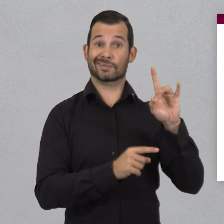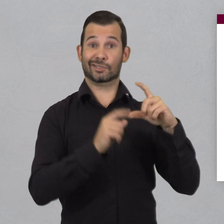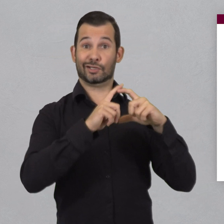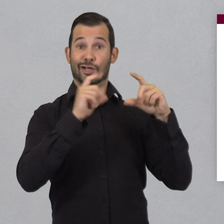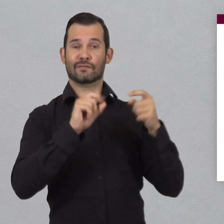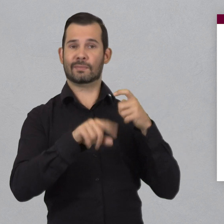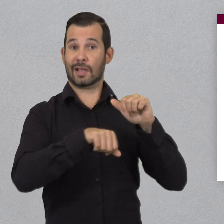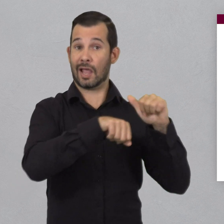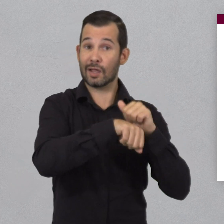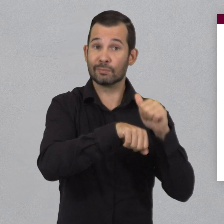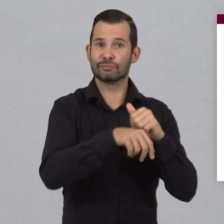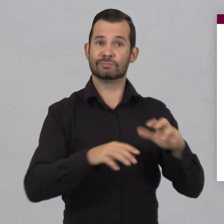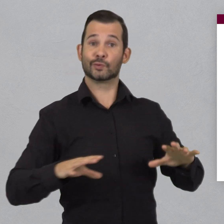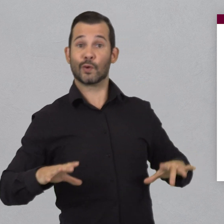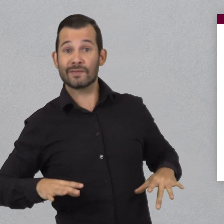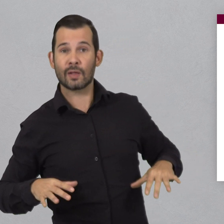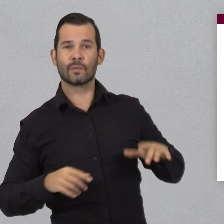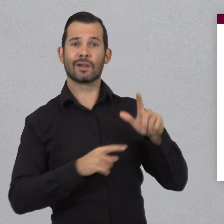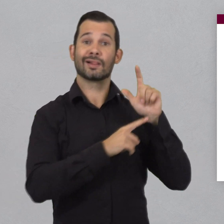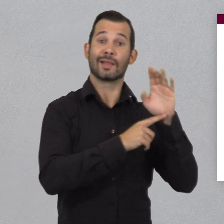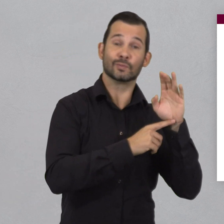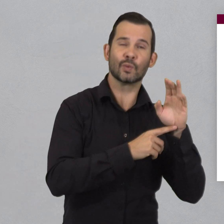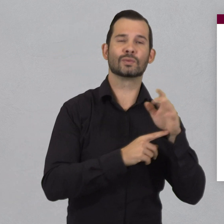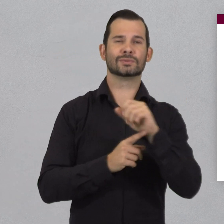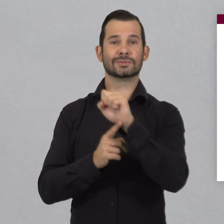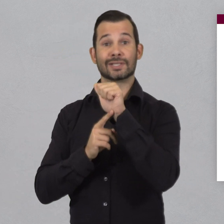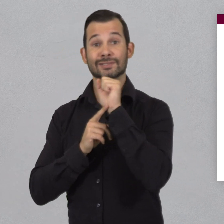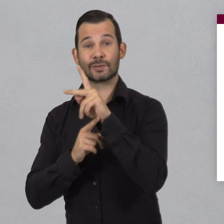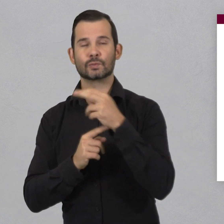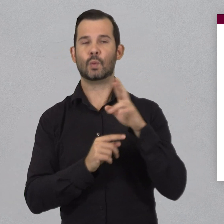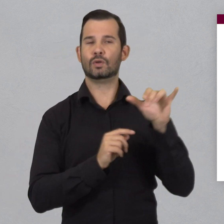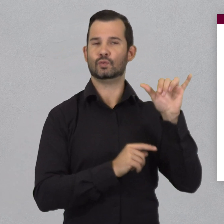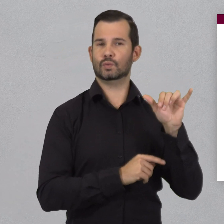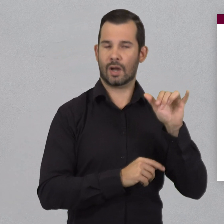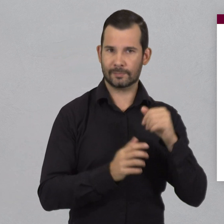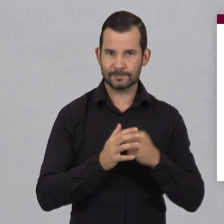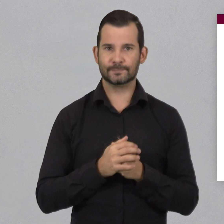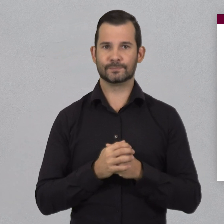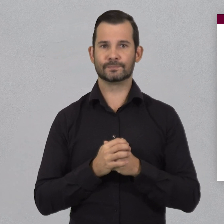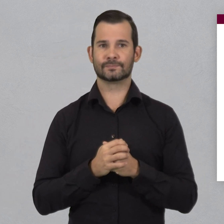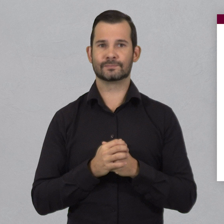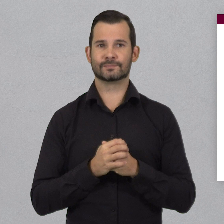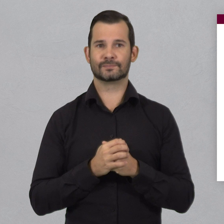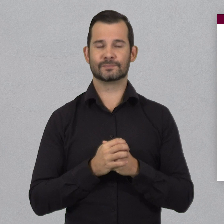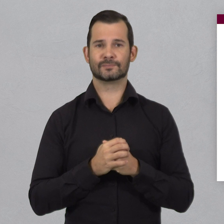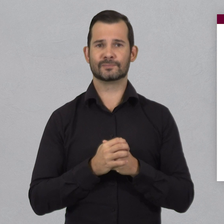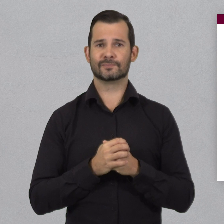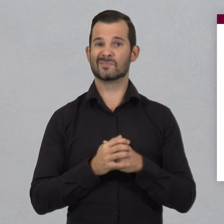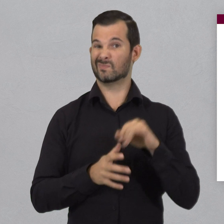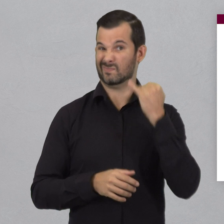ID card from Alberta, Newfoundland and Labrador, Saskatchewan or Yukon